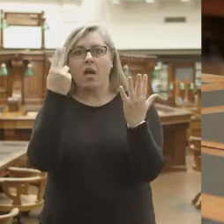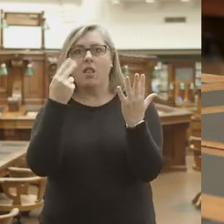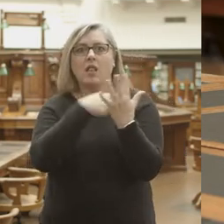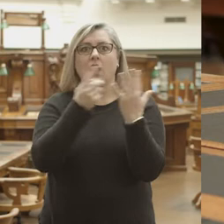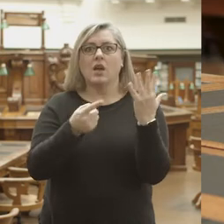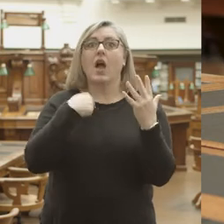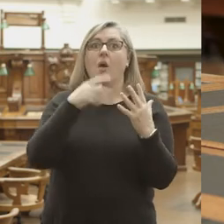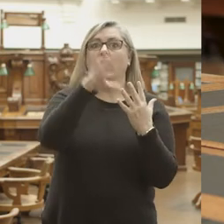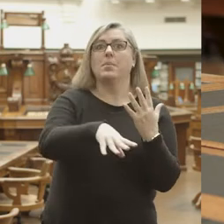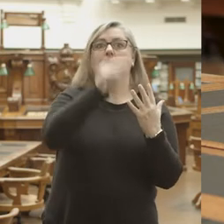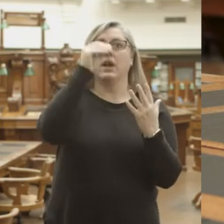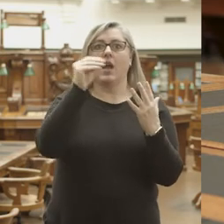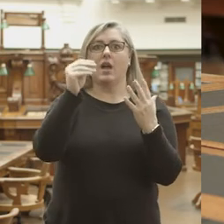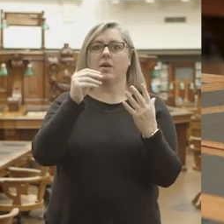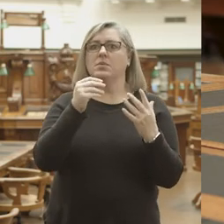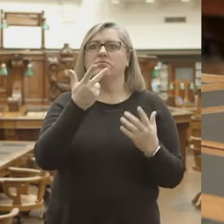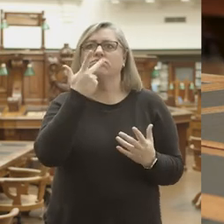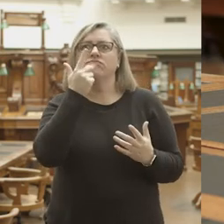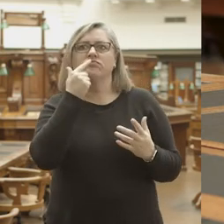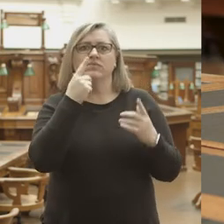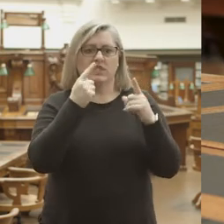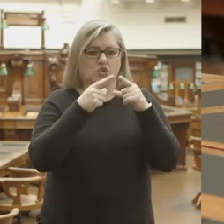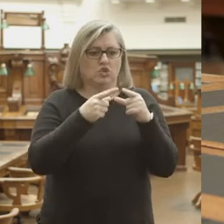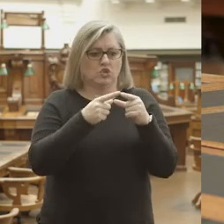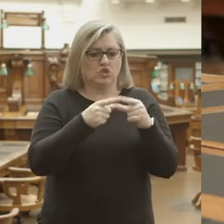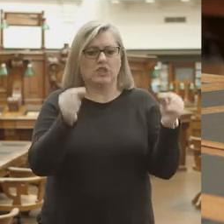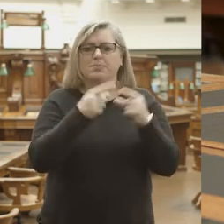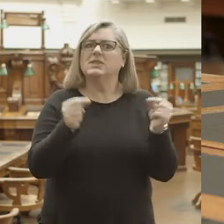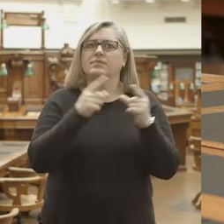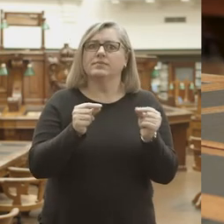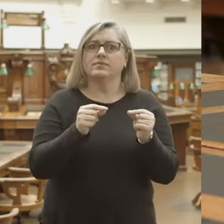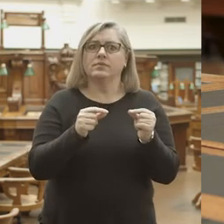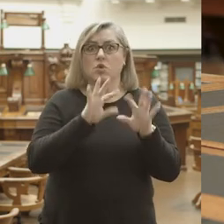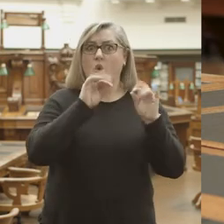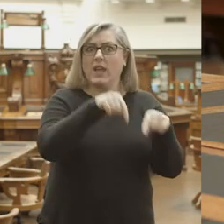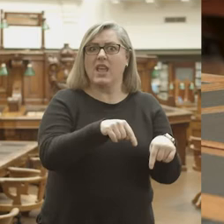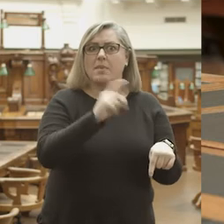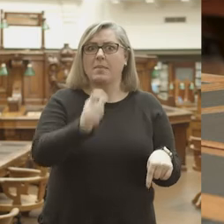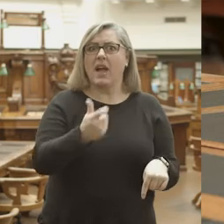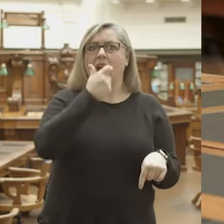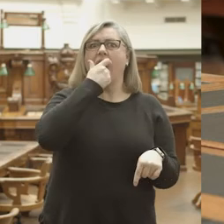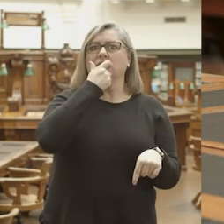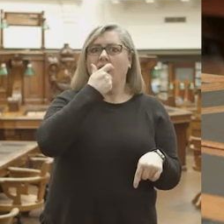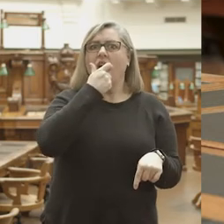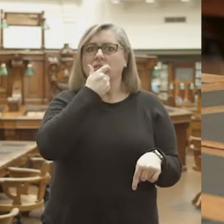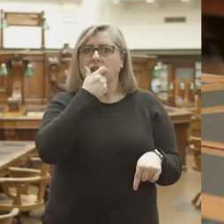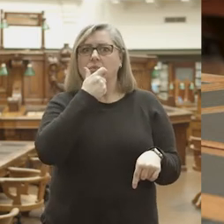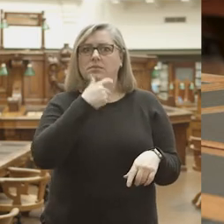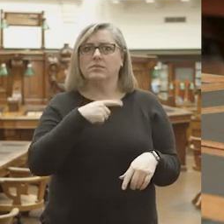an imaginary chip, this chip isn't here and I'm going to eat it listen to how it sounds.